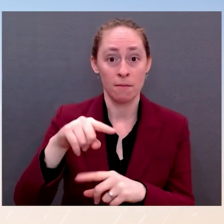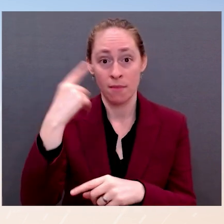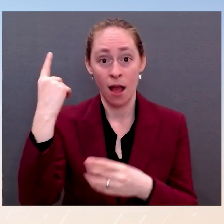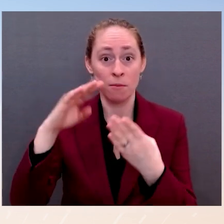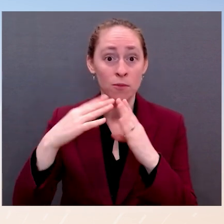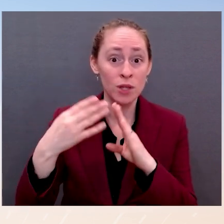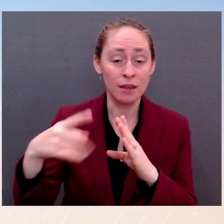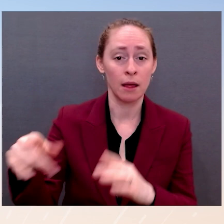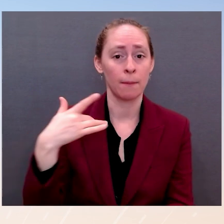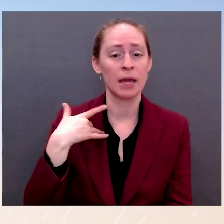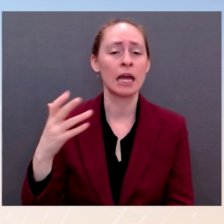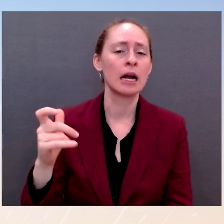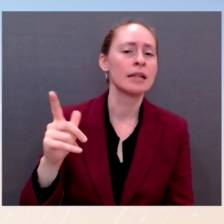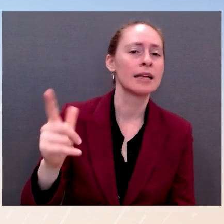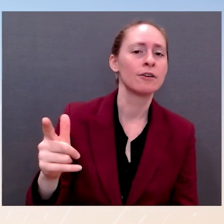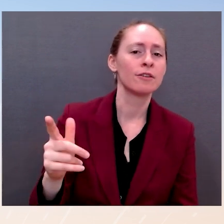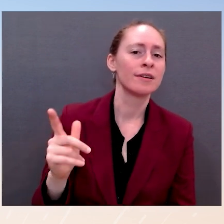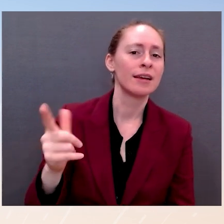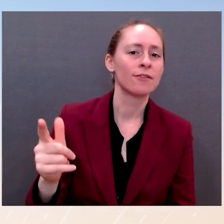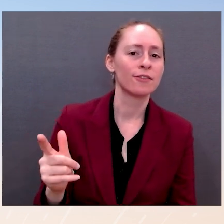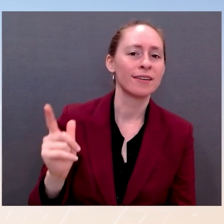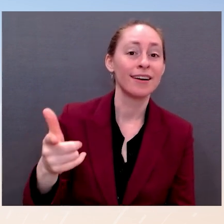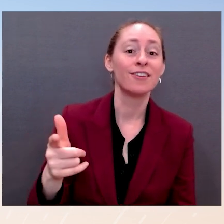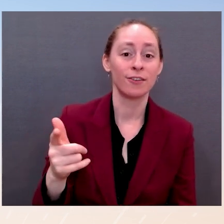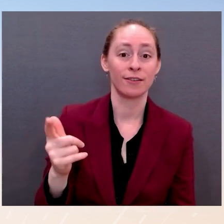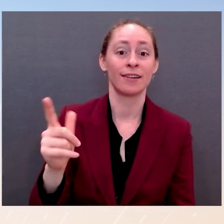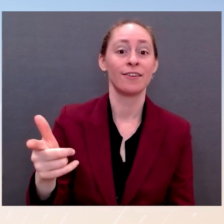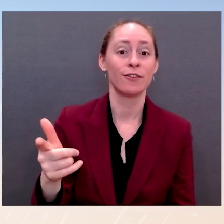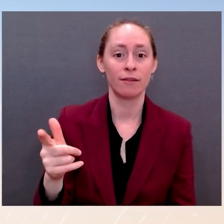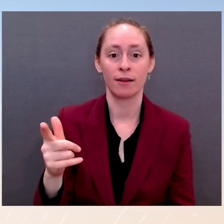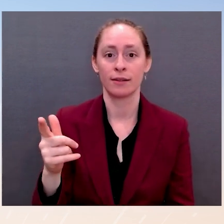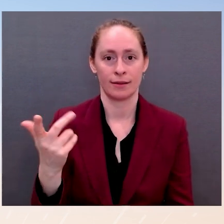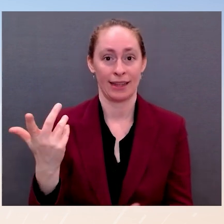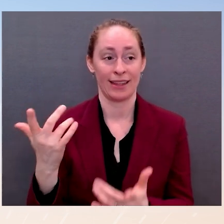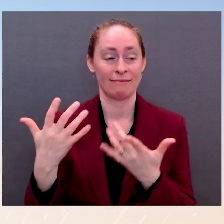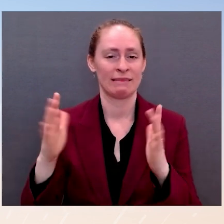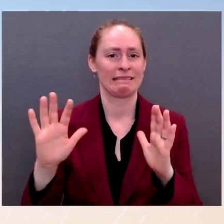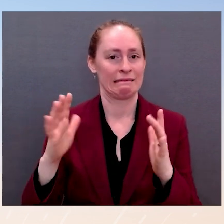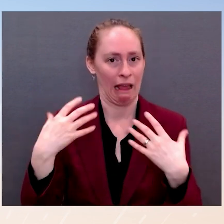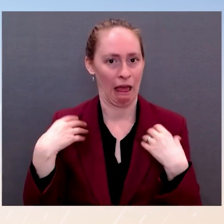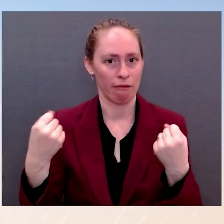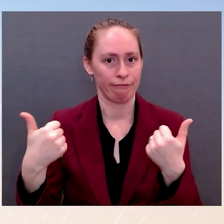which contribute to worse survival outcomes. So the data suggests that black patients